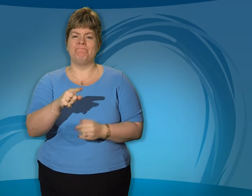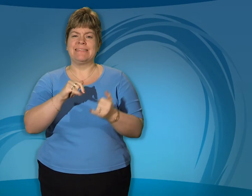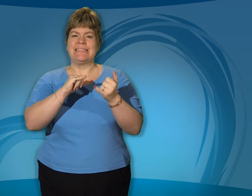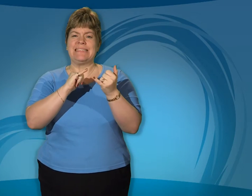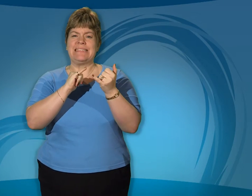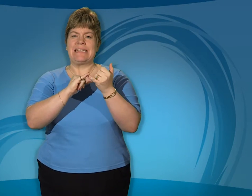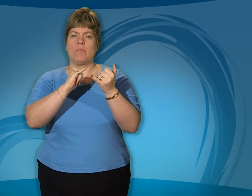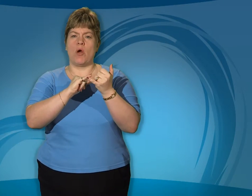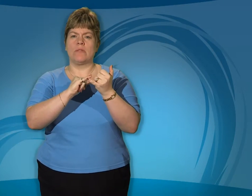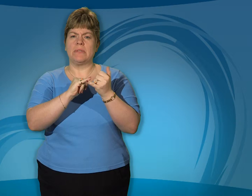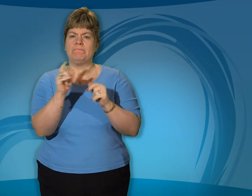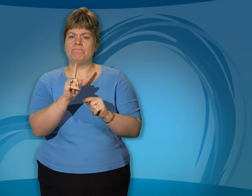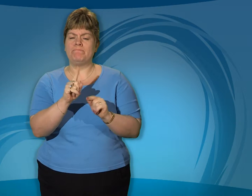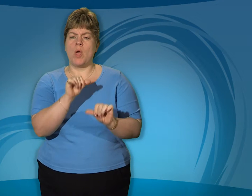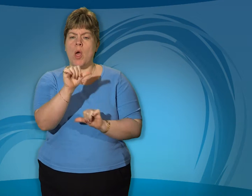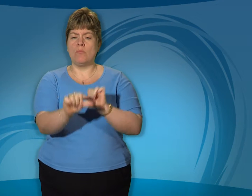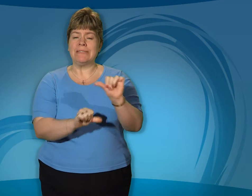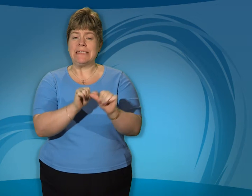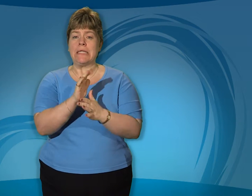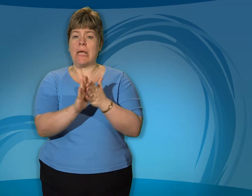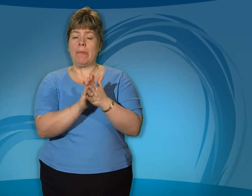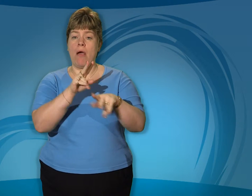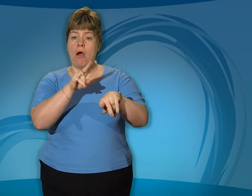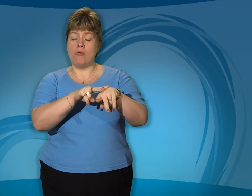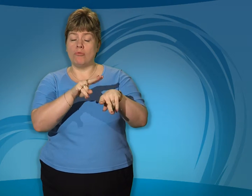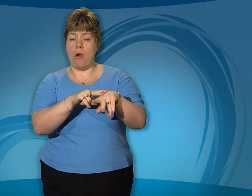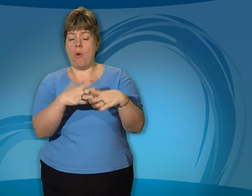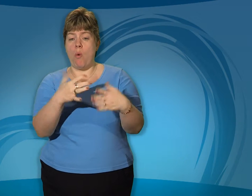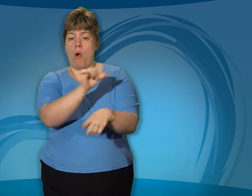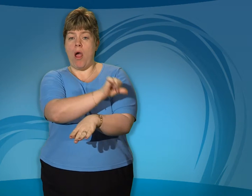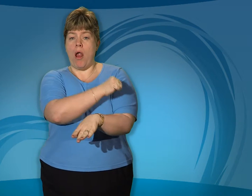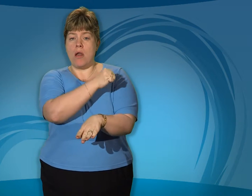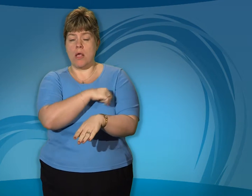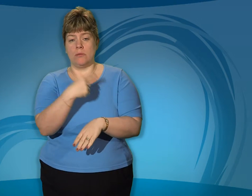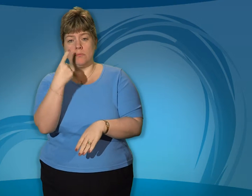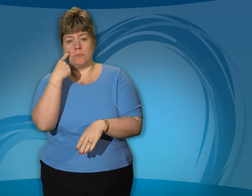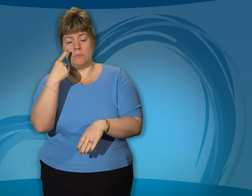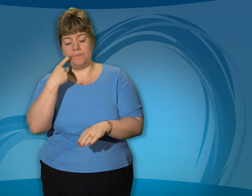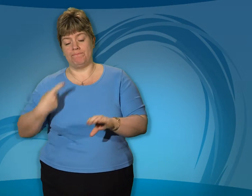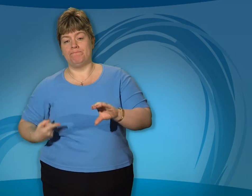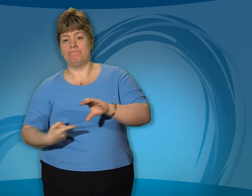A flexible sigmoidoscopy is a procedure that allows the doctor or nurse to look directly